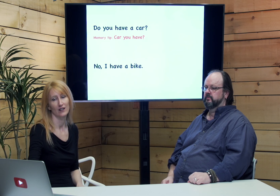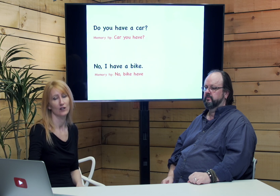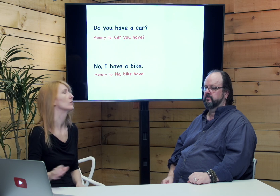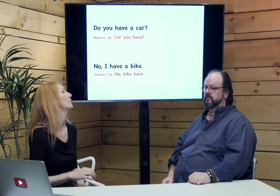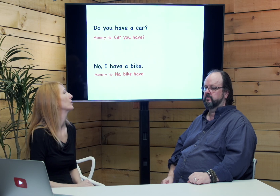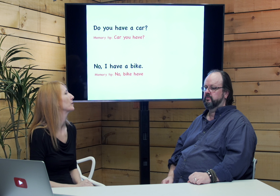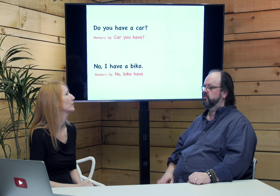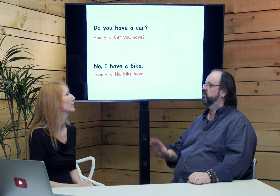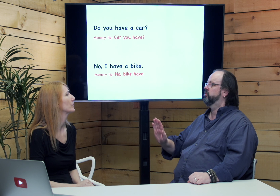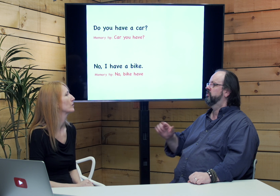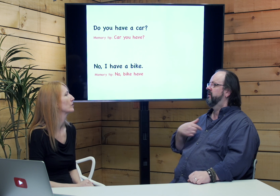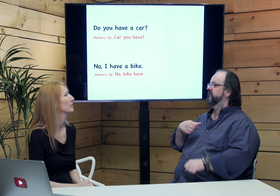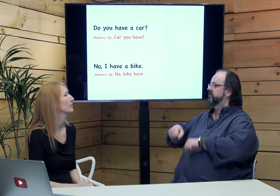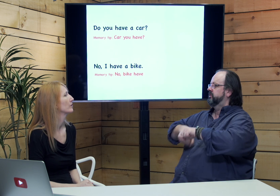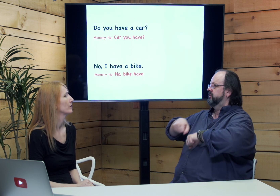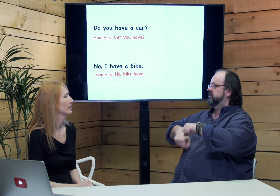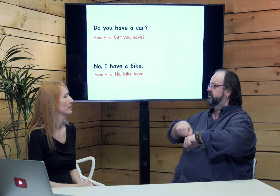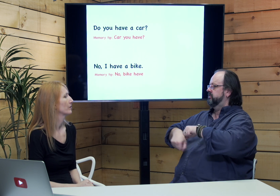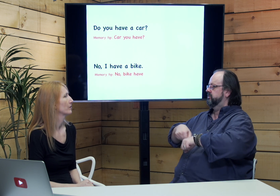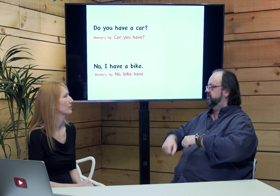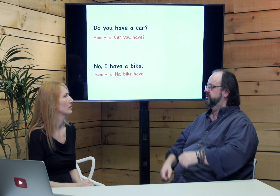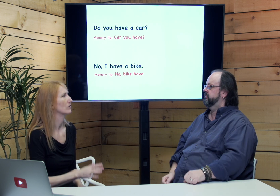No, I have a bike.